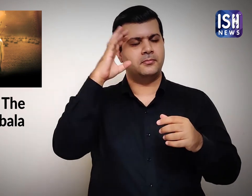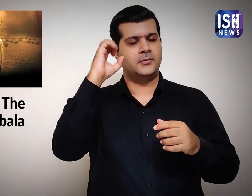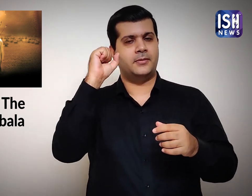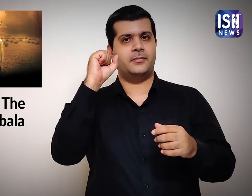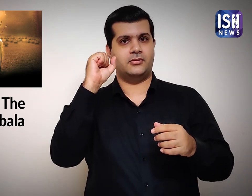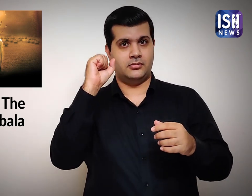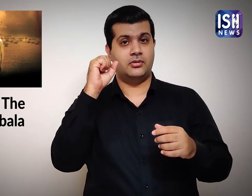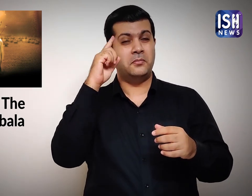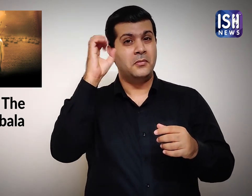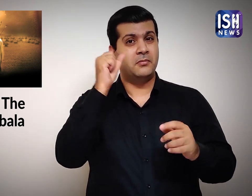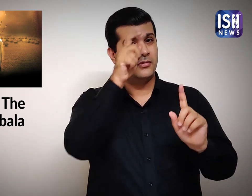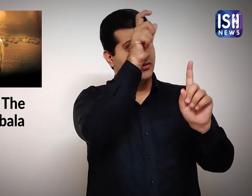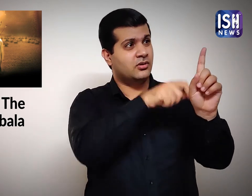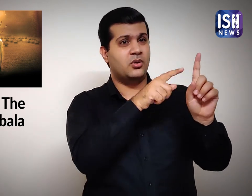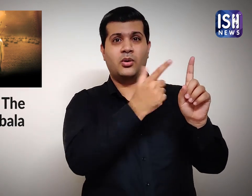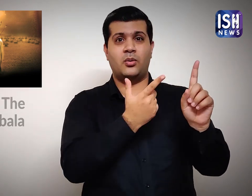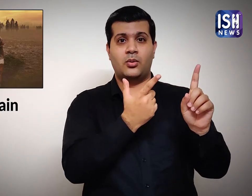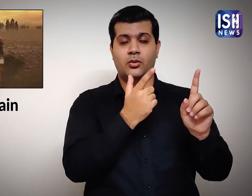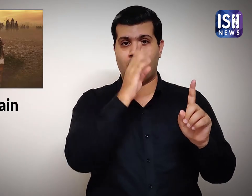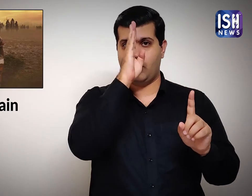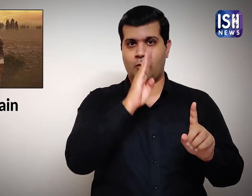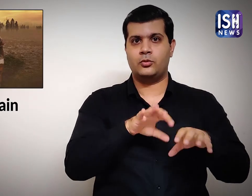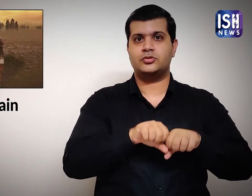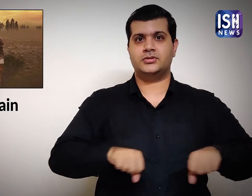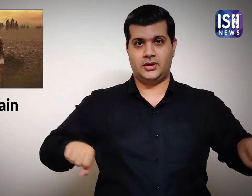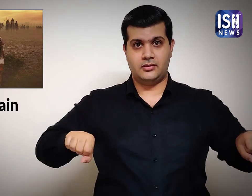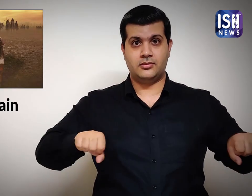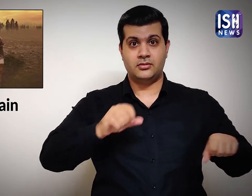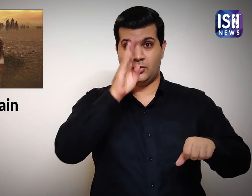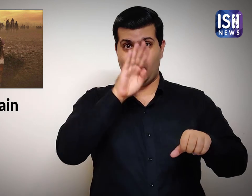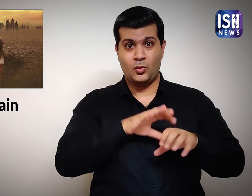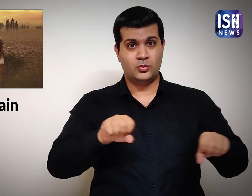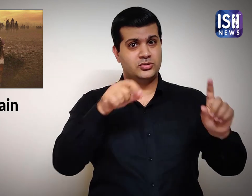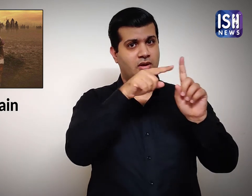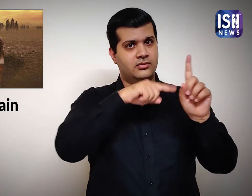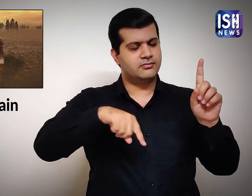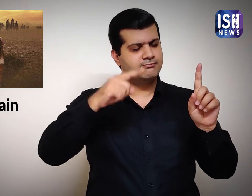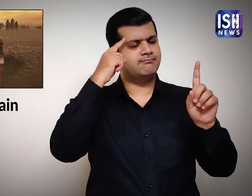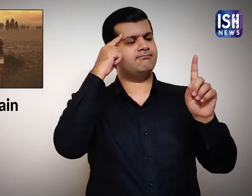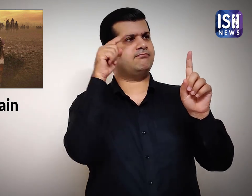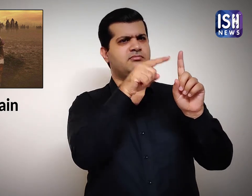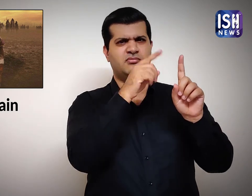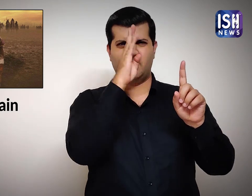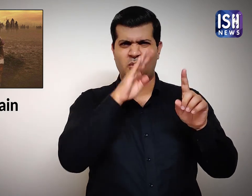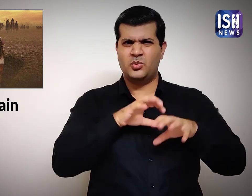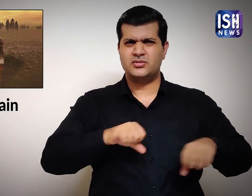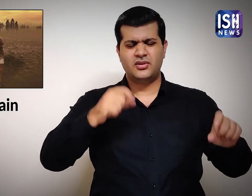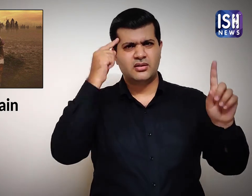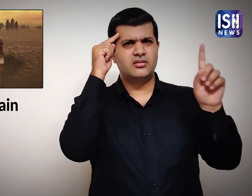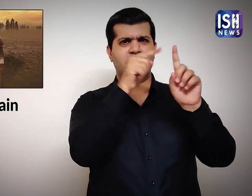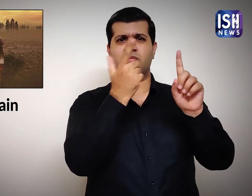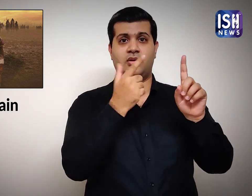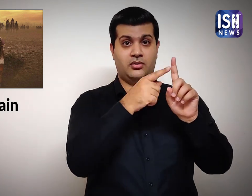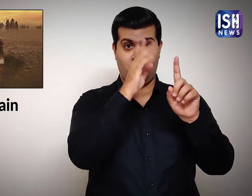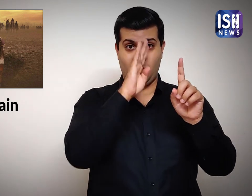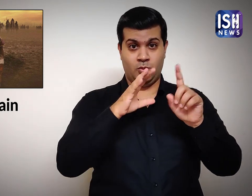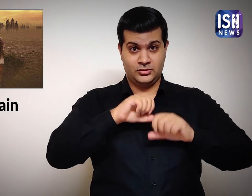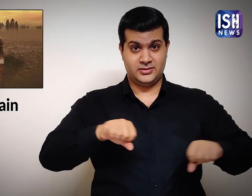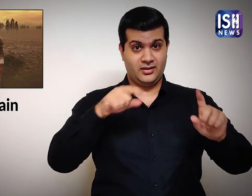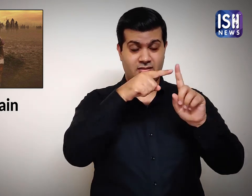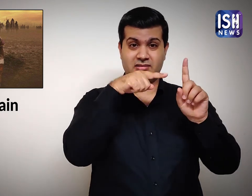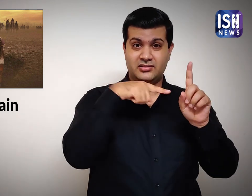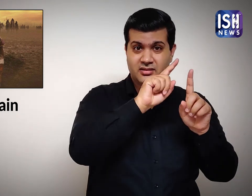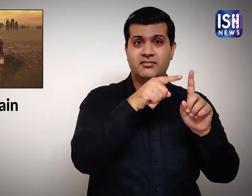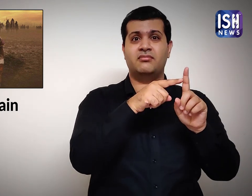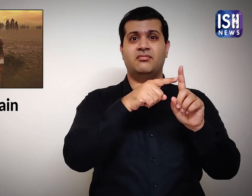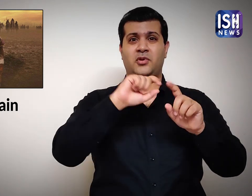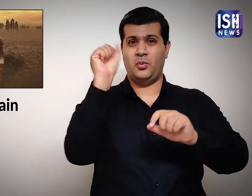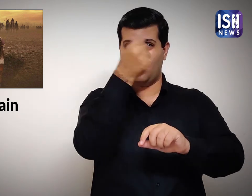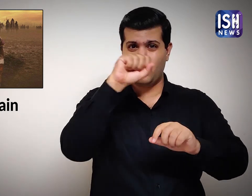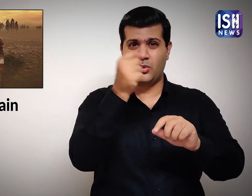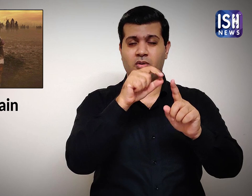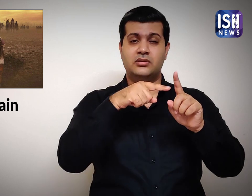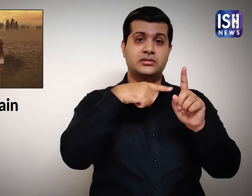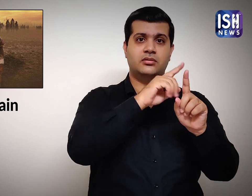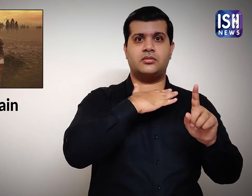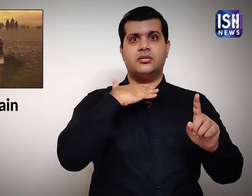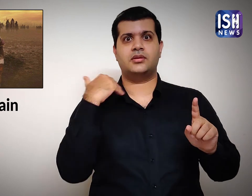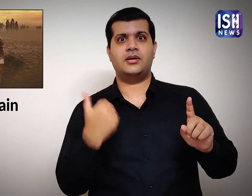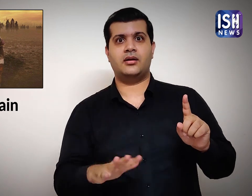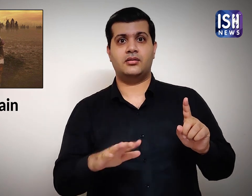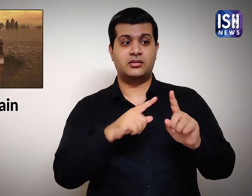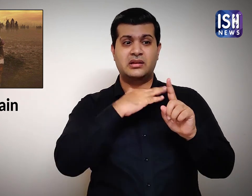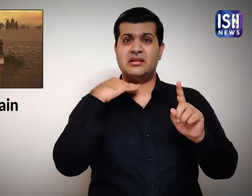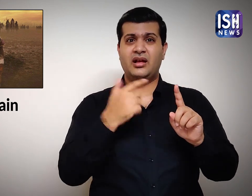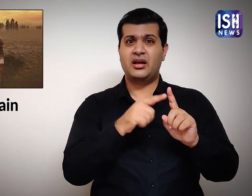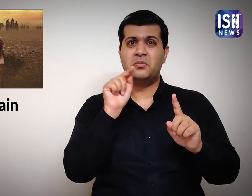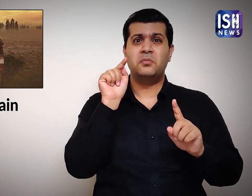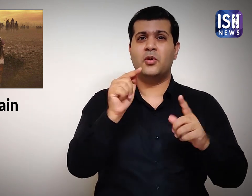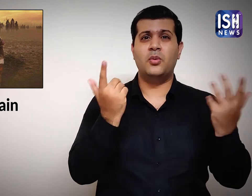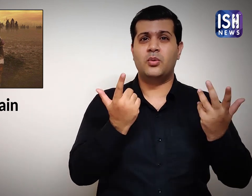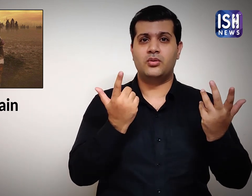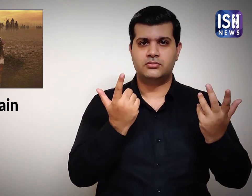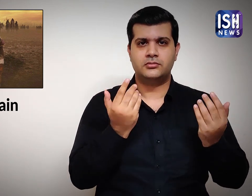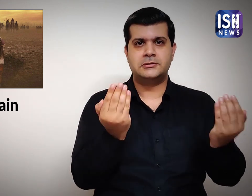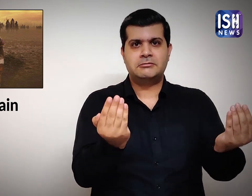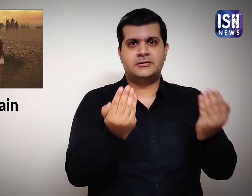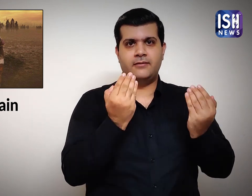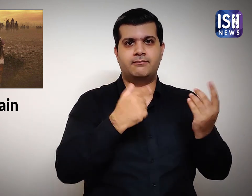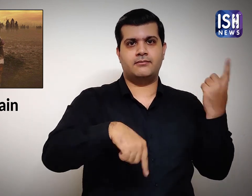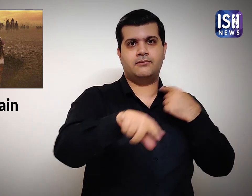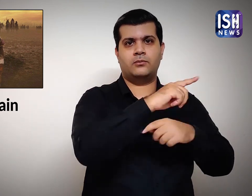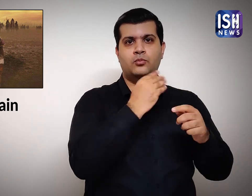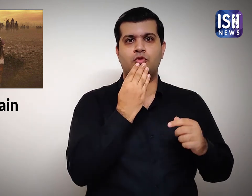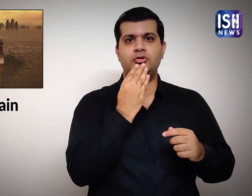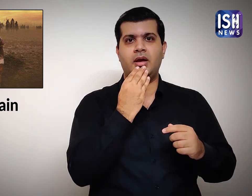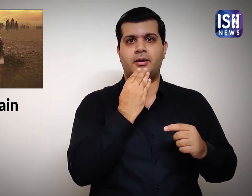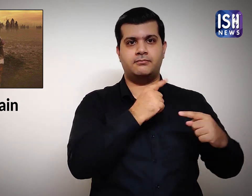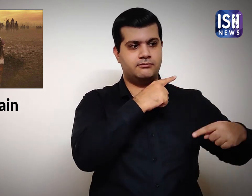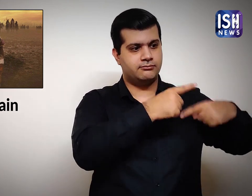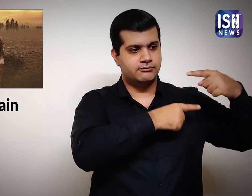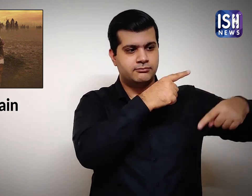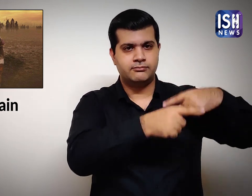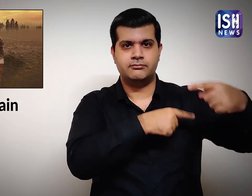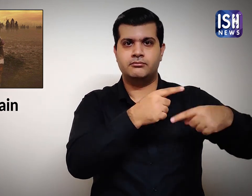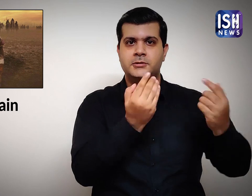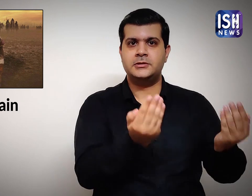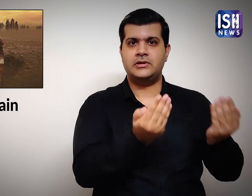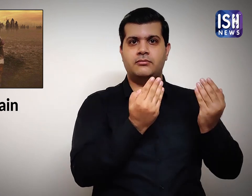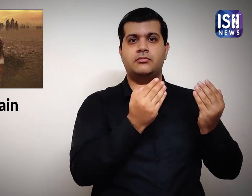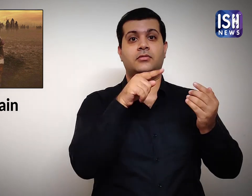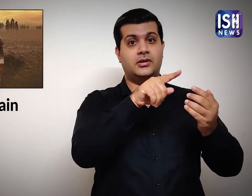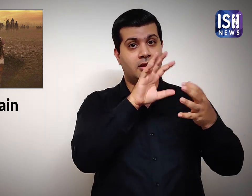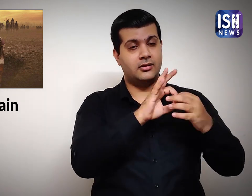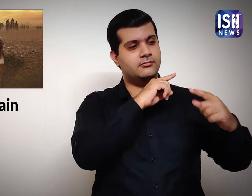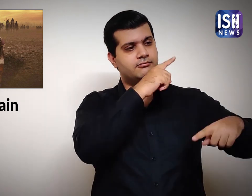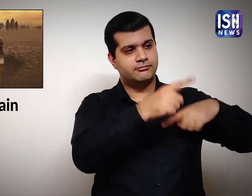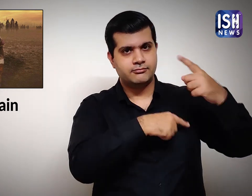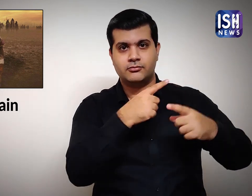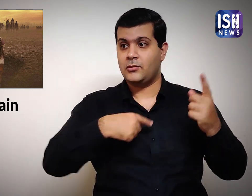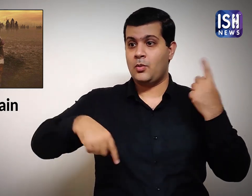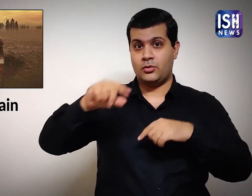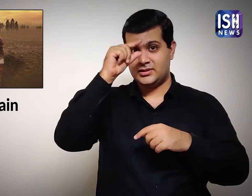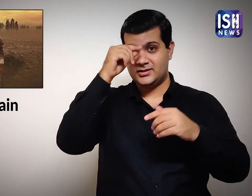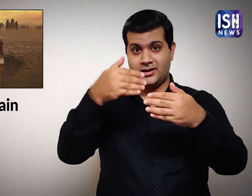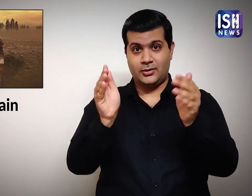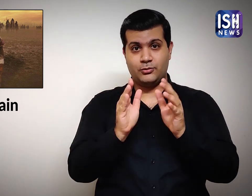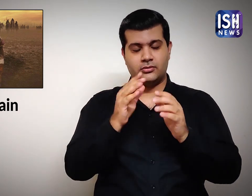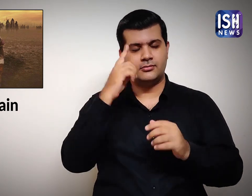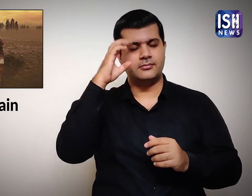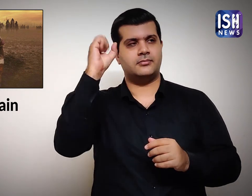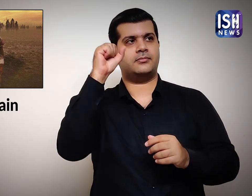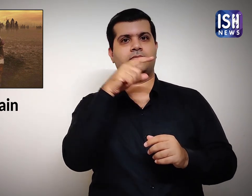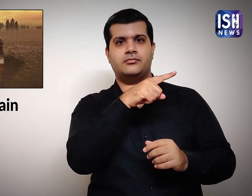in remembrance of Imam Hussain (AS) - sign name- and the story of his bravery who died in the battle to save Islam.